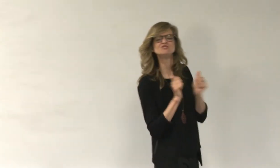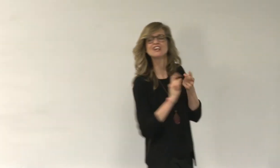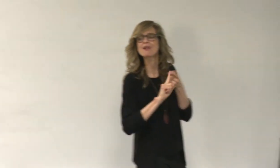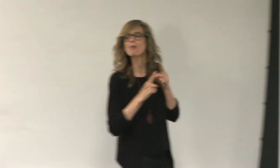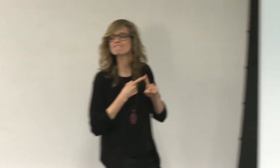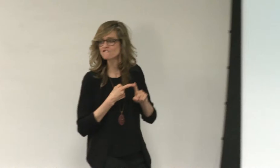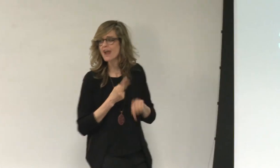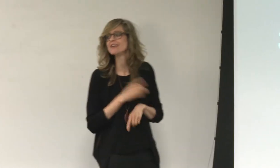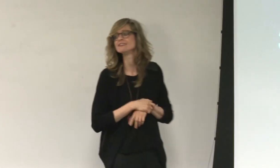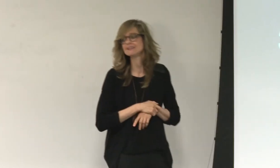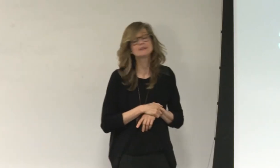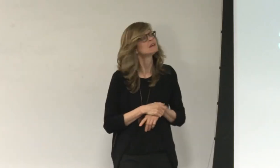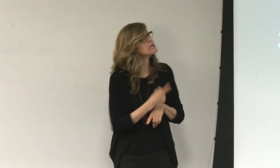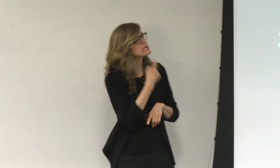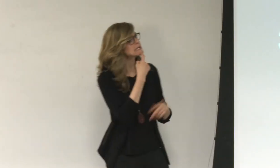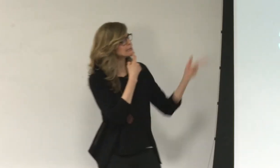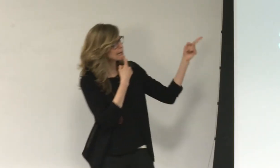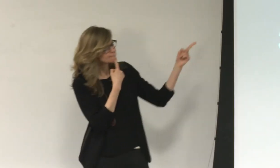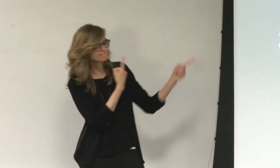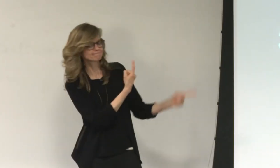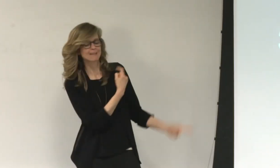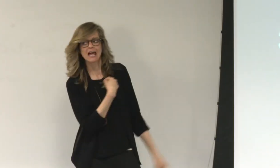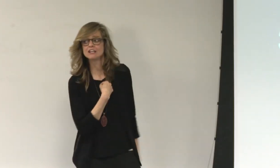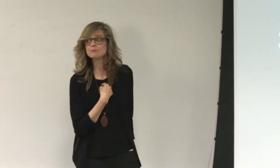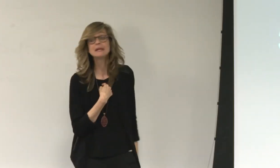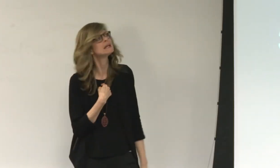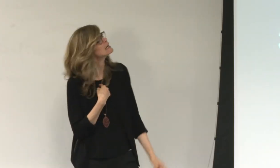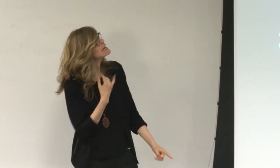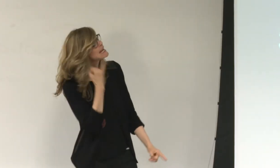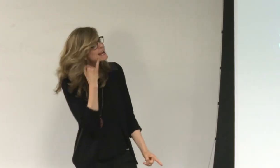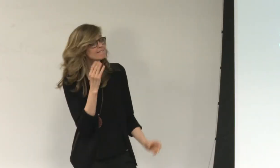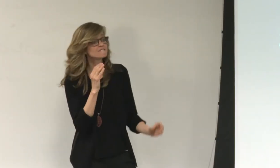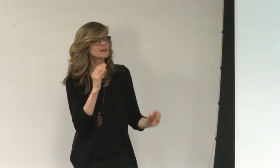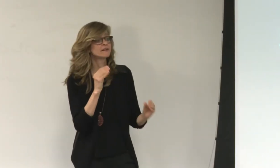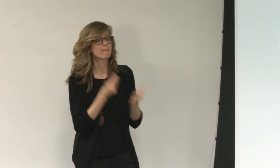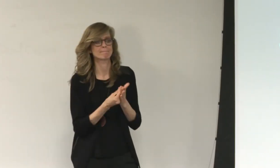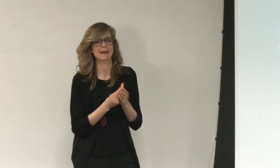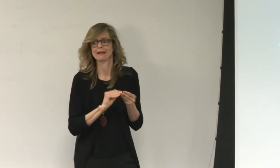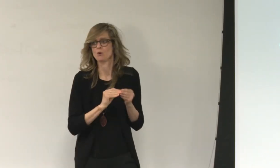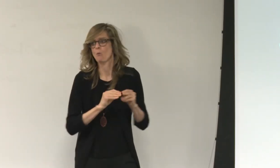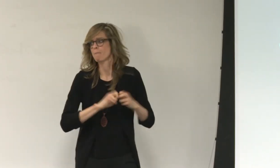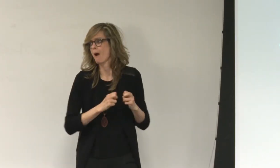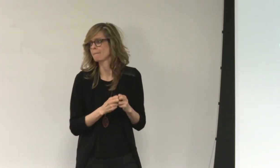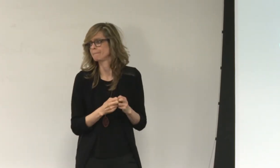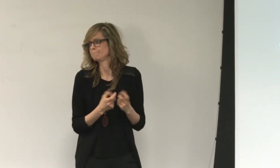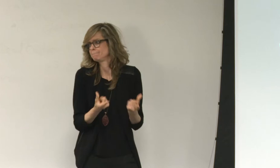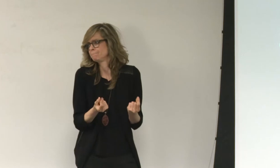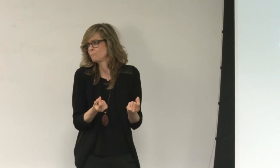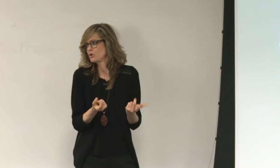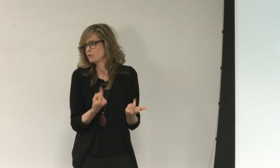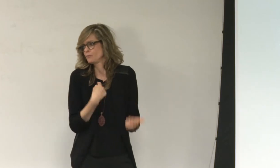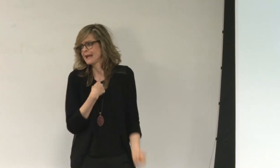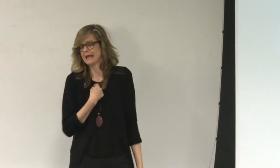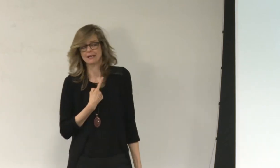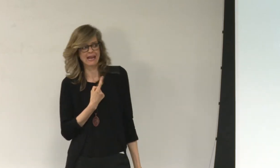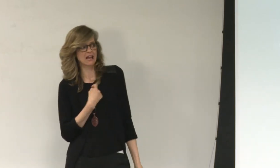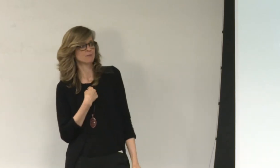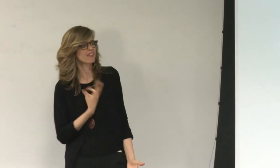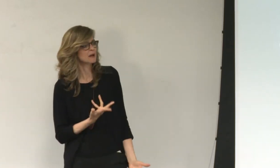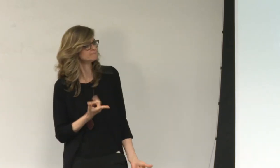SO, I WAS CHATTING WITH A FRIEND ONE DAY, AND THEY ASKED ME IF I HAD NO MONEY-- I MEAN, IF MONEY WAS NOT A PROBLEM,